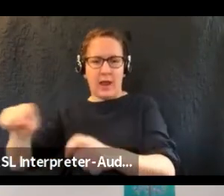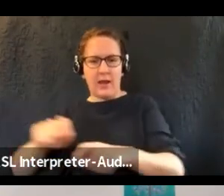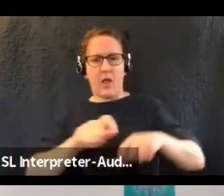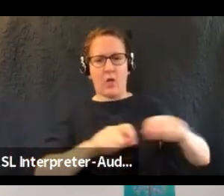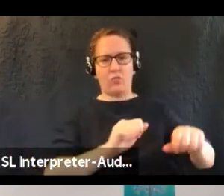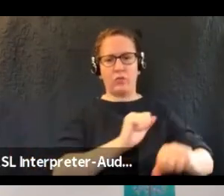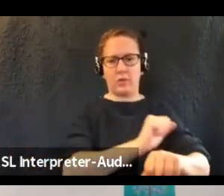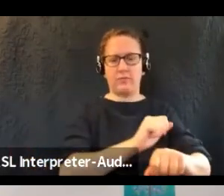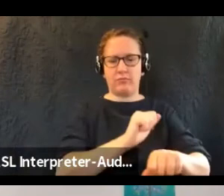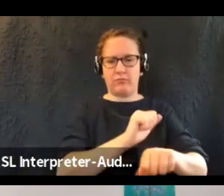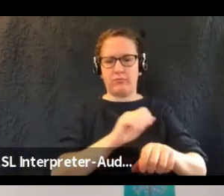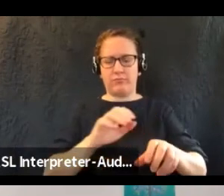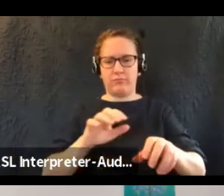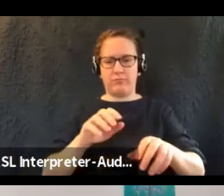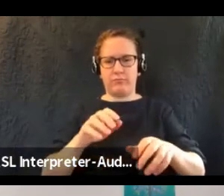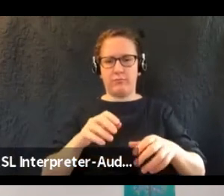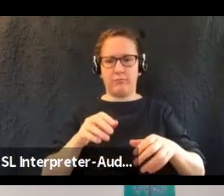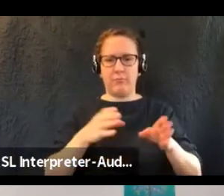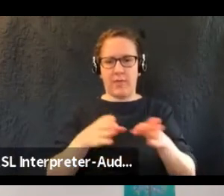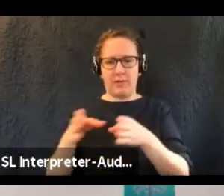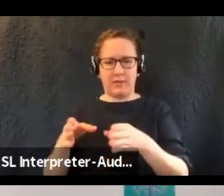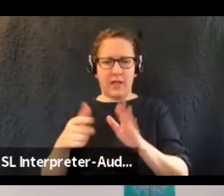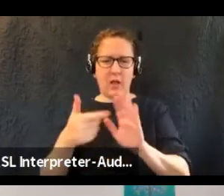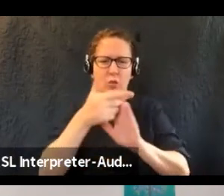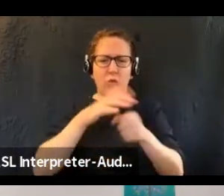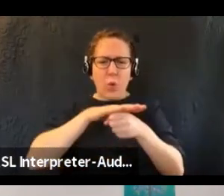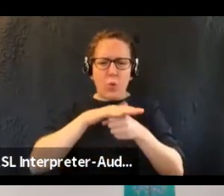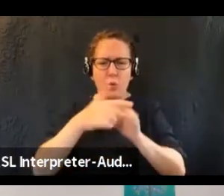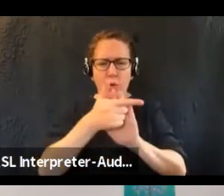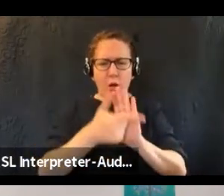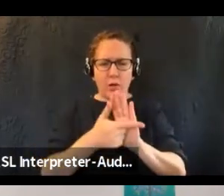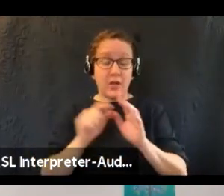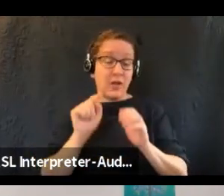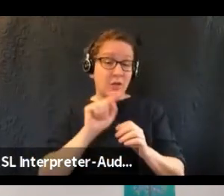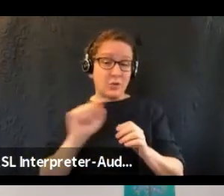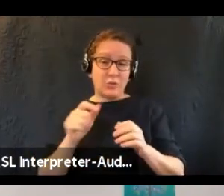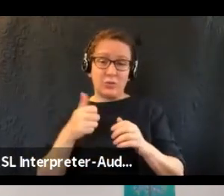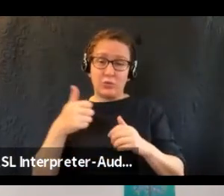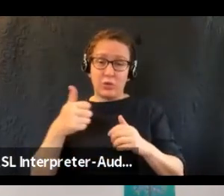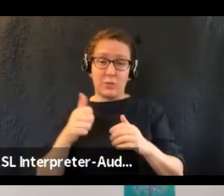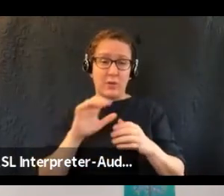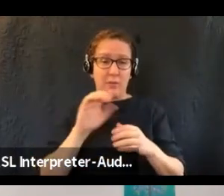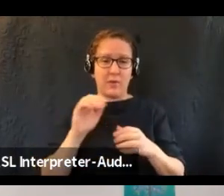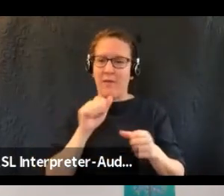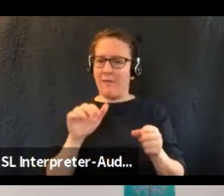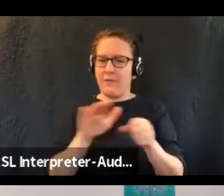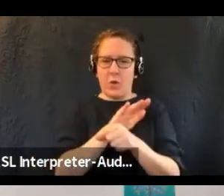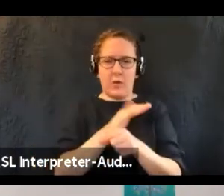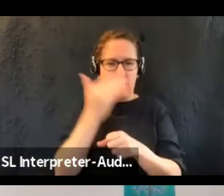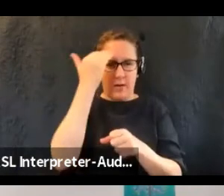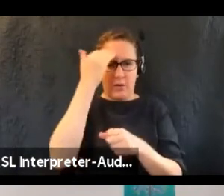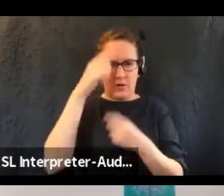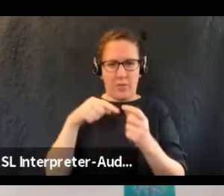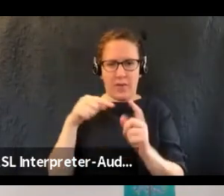We found that there are certain transportation companies that are not fully knowledgeable about this.